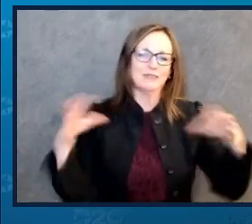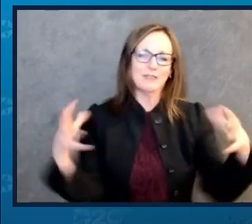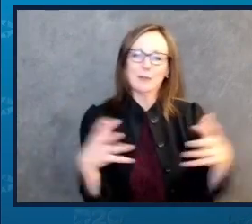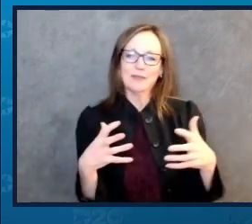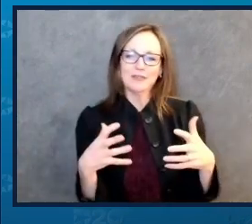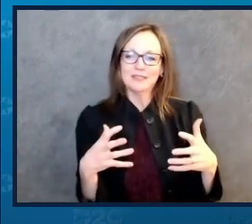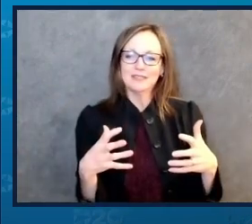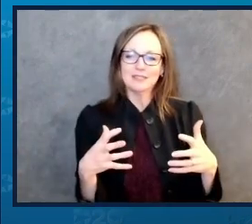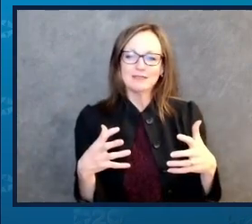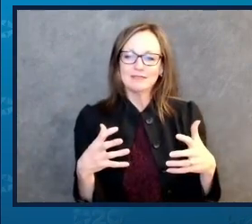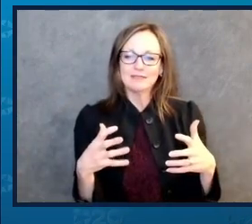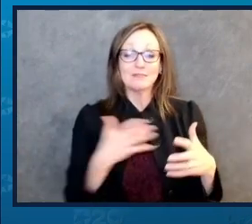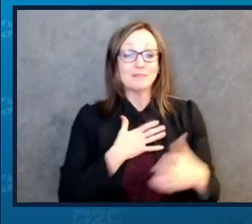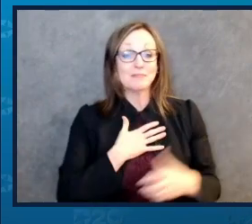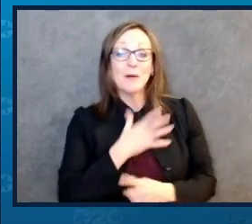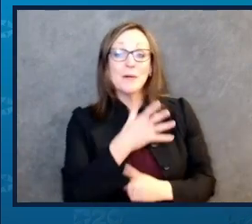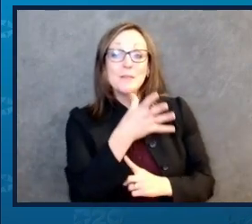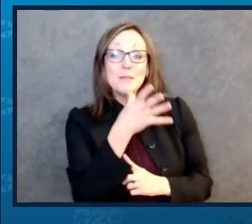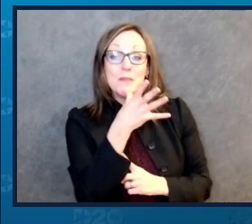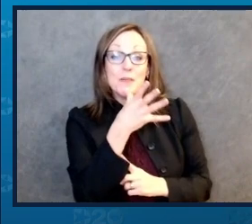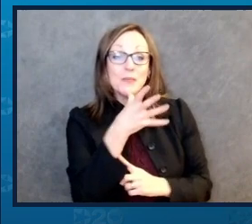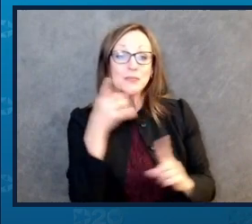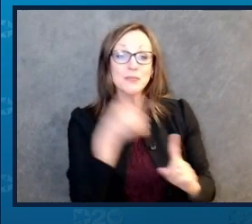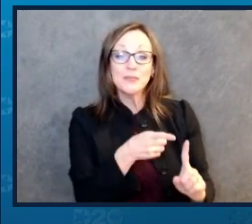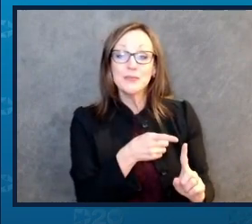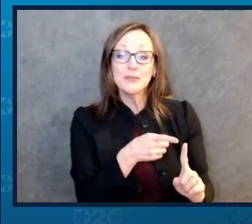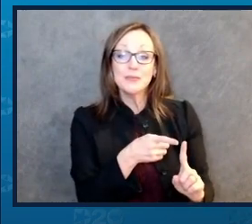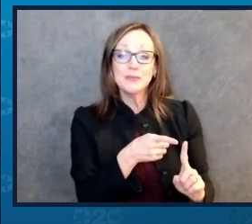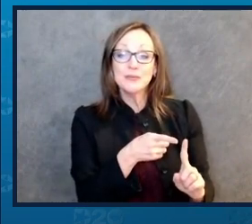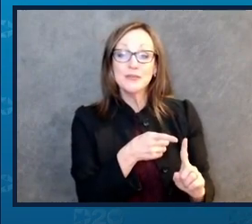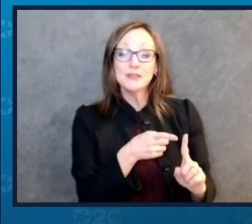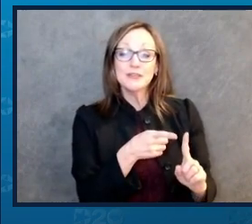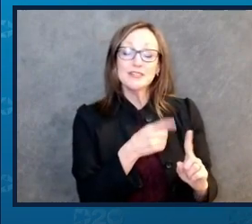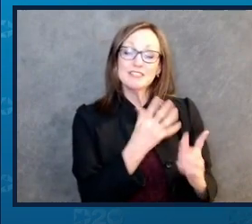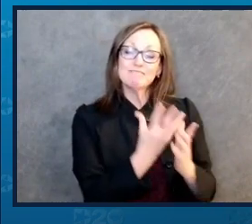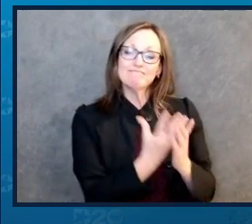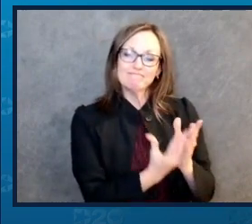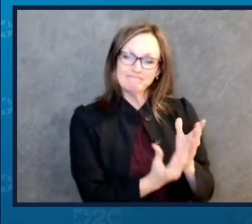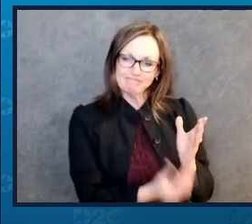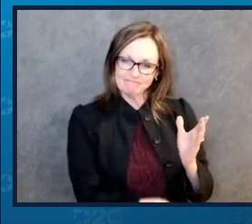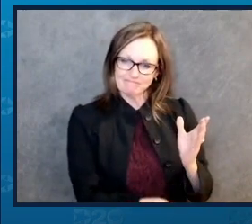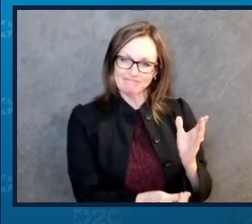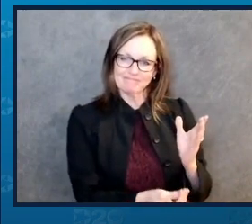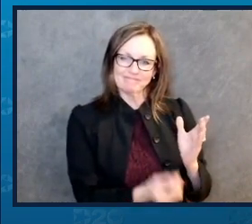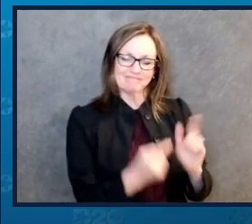MY MOTHER, THE MOST IMPORTANT PERSON IN MY LIFE, PASSED AWAY